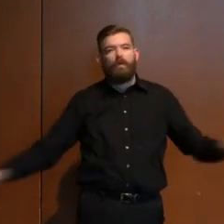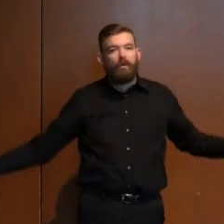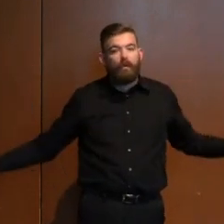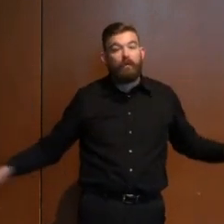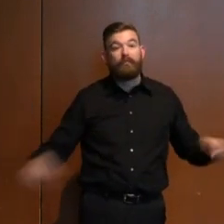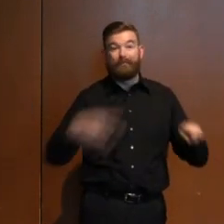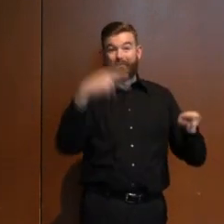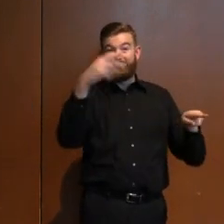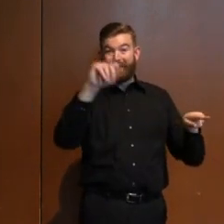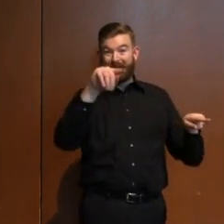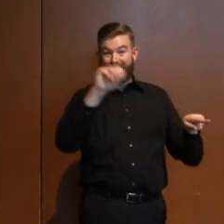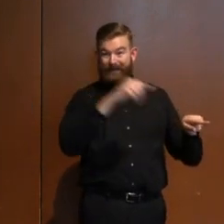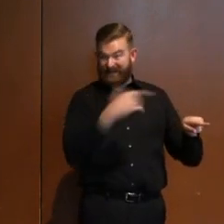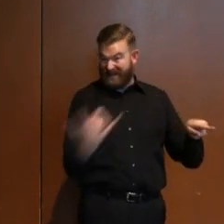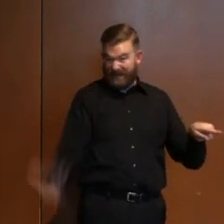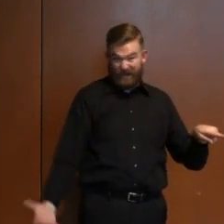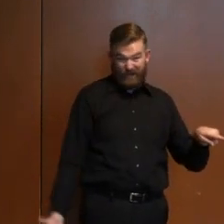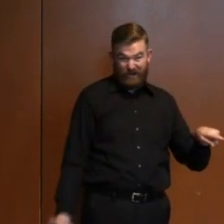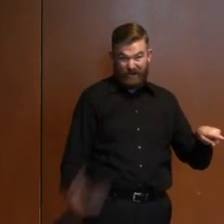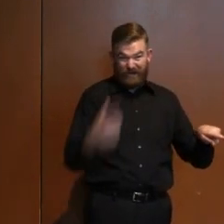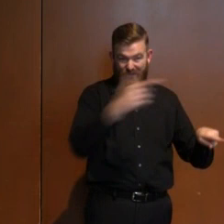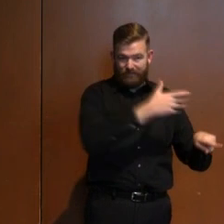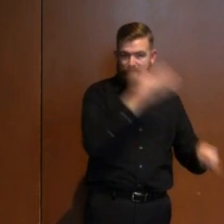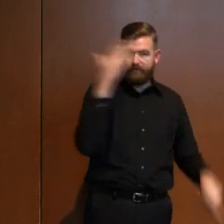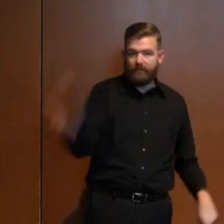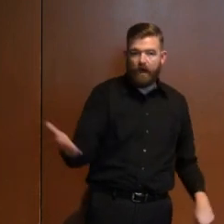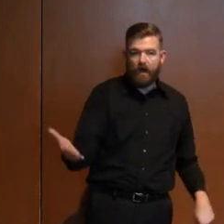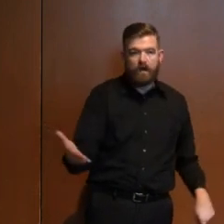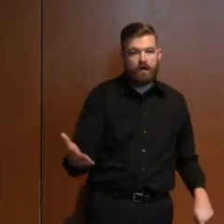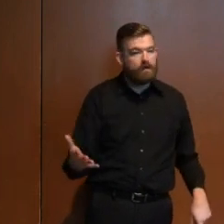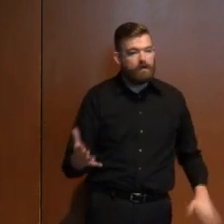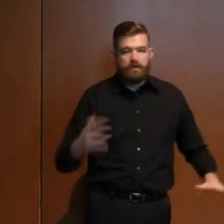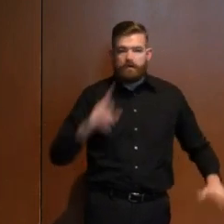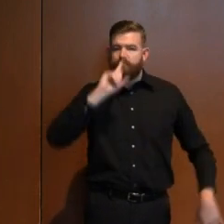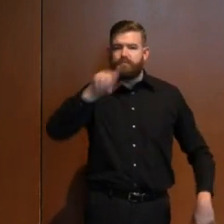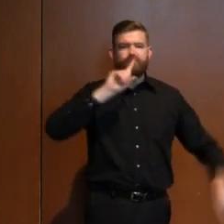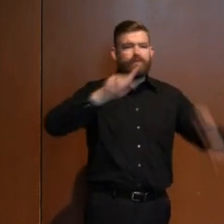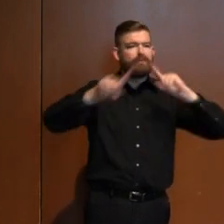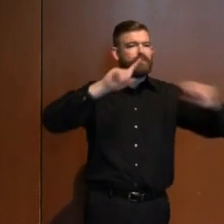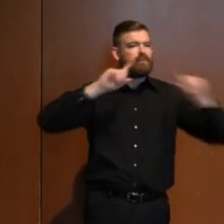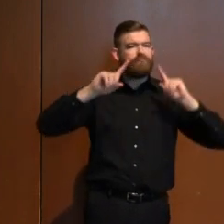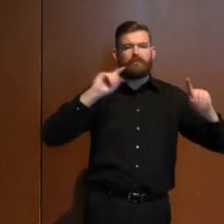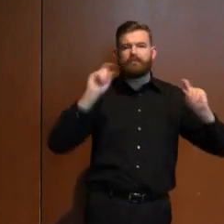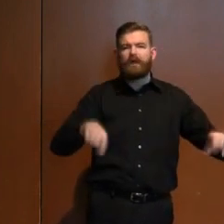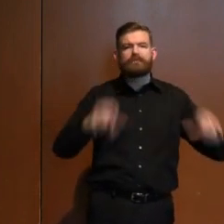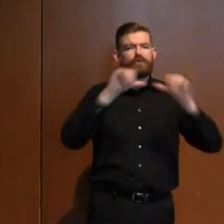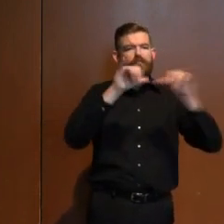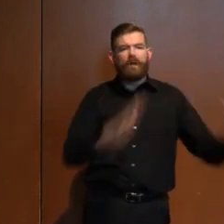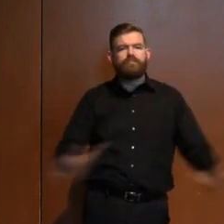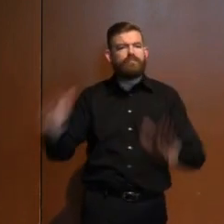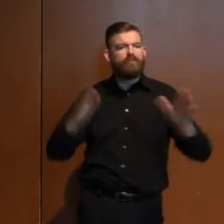IMAGINE OF WHEN 39 WAS WIPED OUT. PETE AND HIS ENGINEERS WERE ON THE GROUND THAT MORNING AND